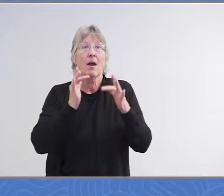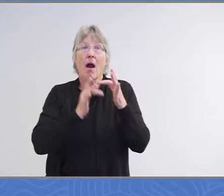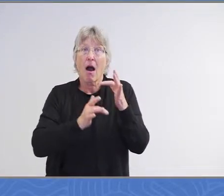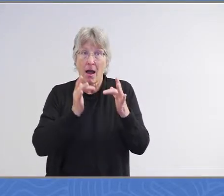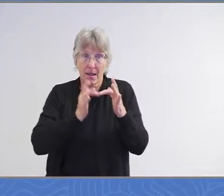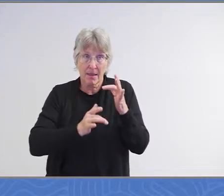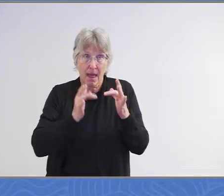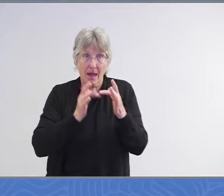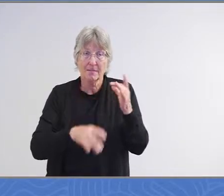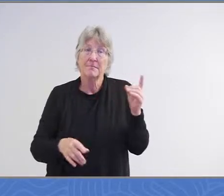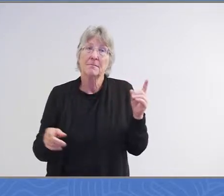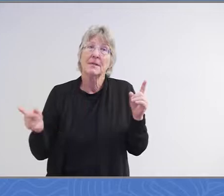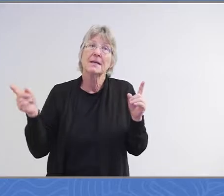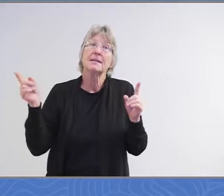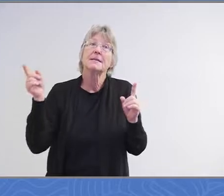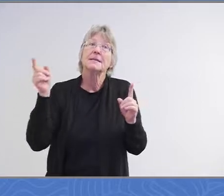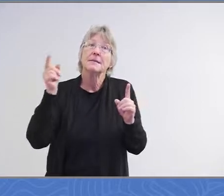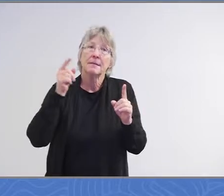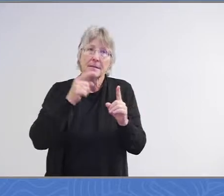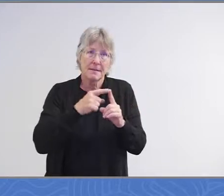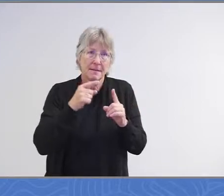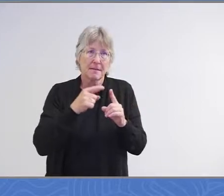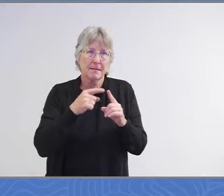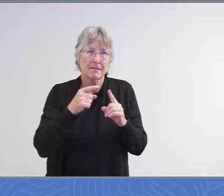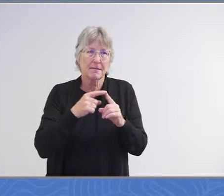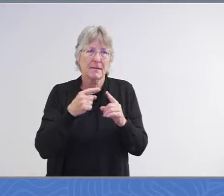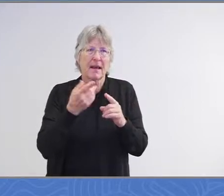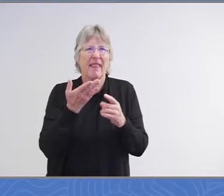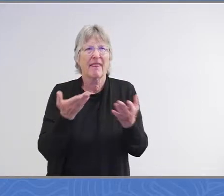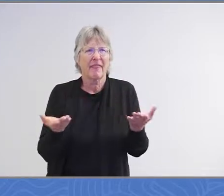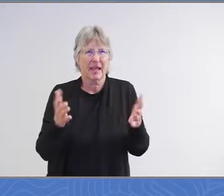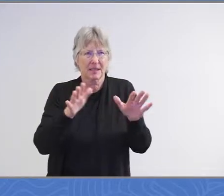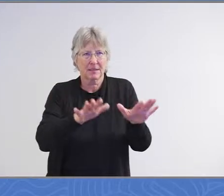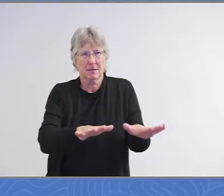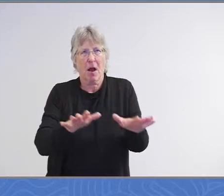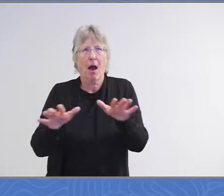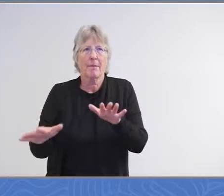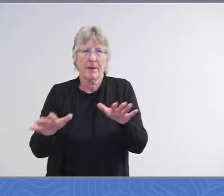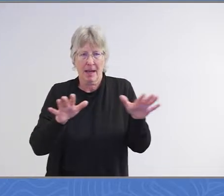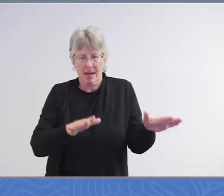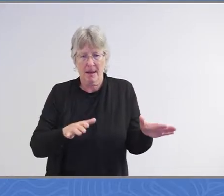until things calm down. Thank you for your time, bye-bye.